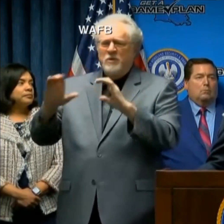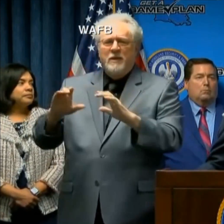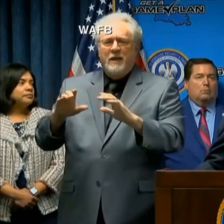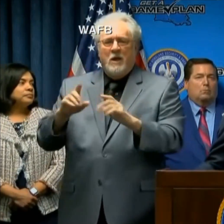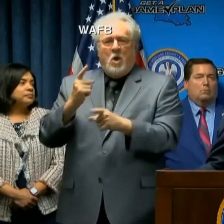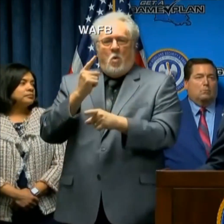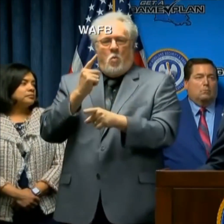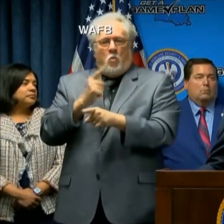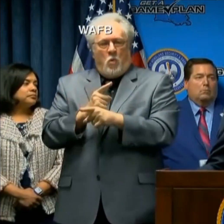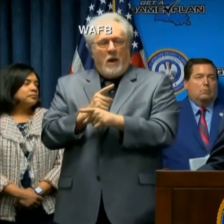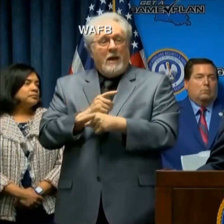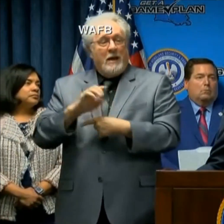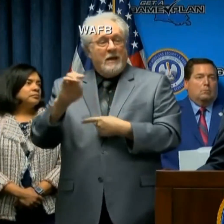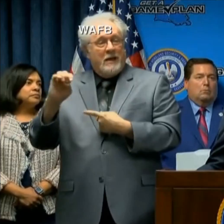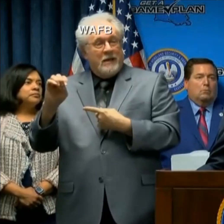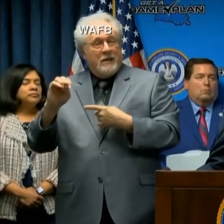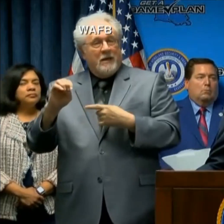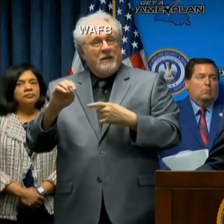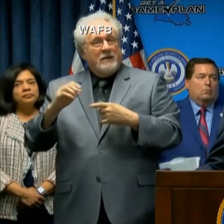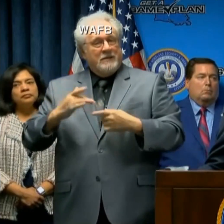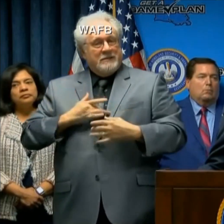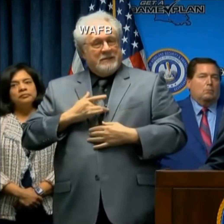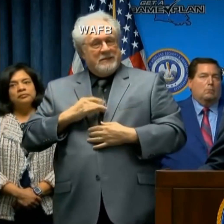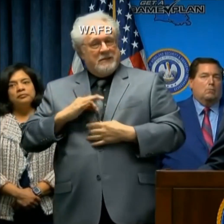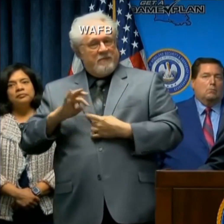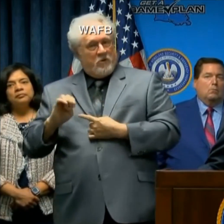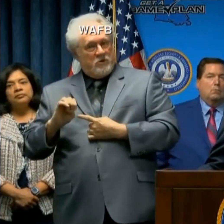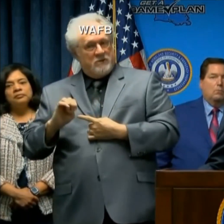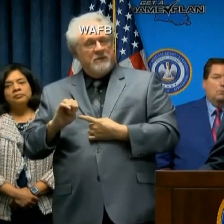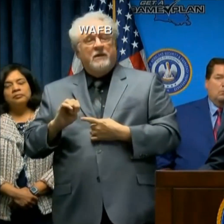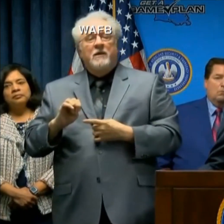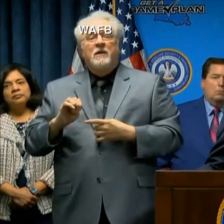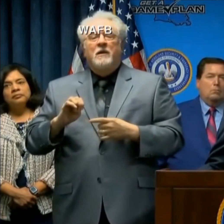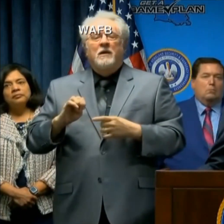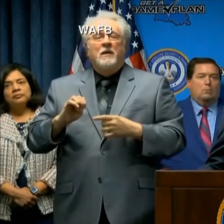sense of urgency is always difficult but we do the best we can and we're trying